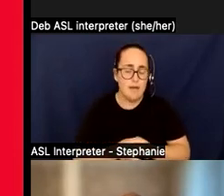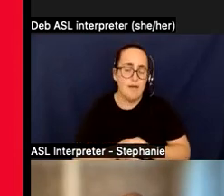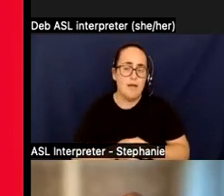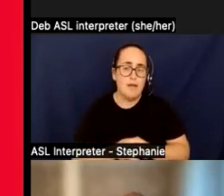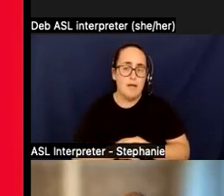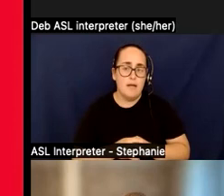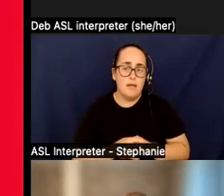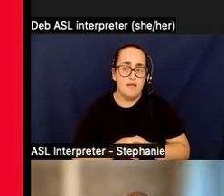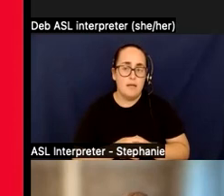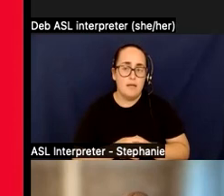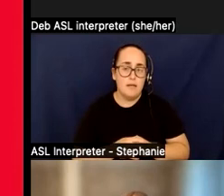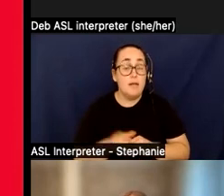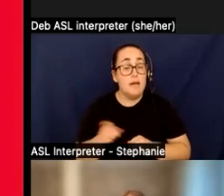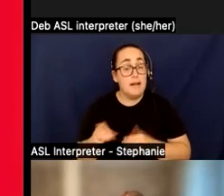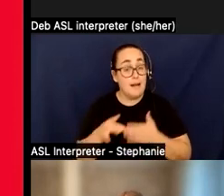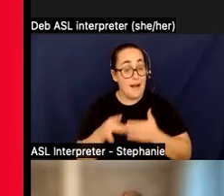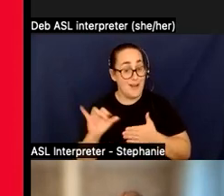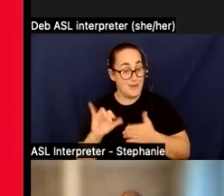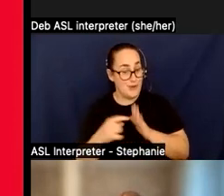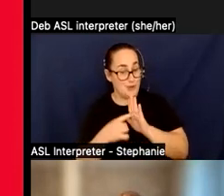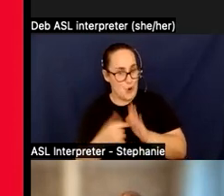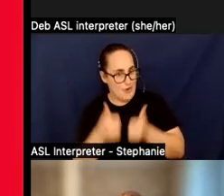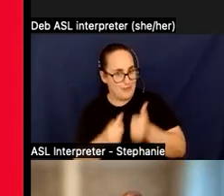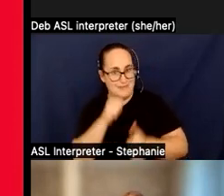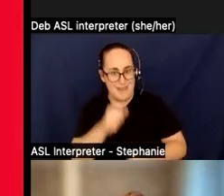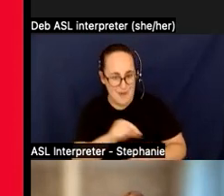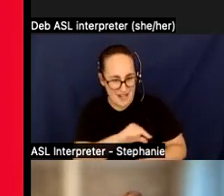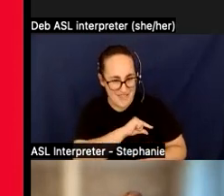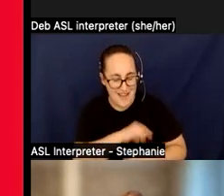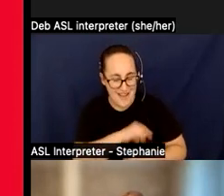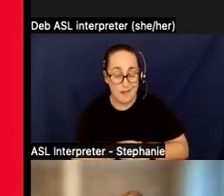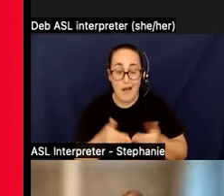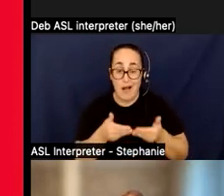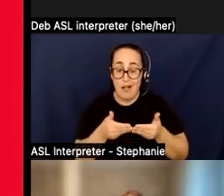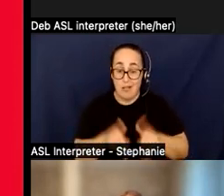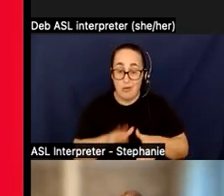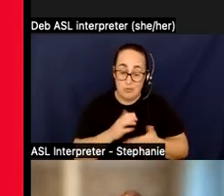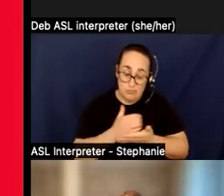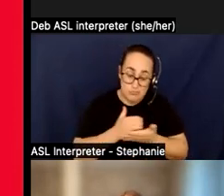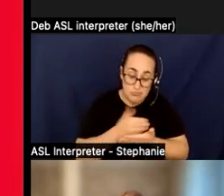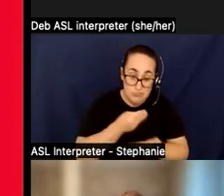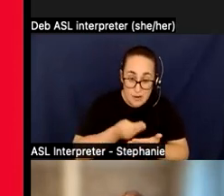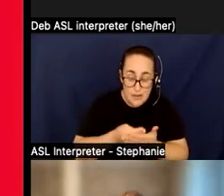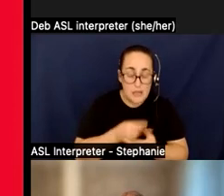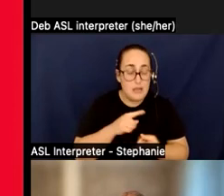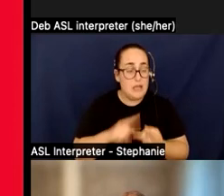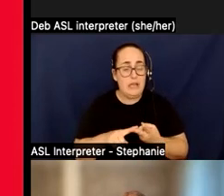grant cannot pay for, like lost wages or fundraising events. So yeah, again,